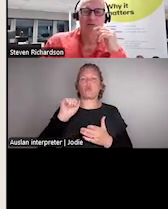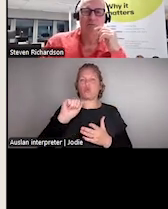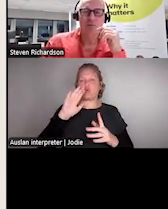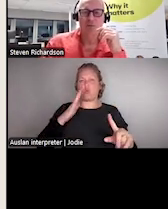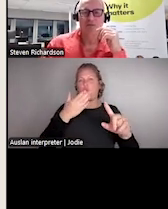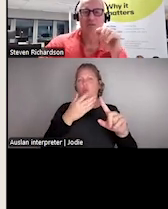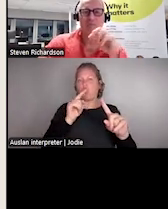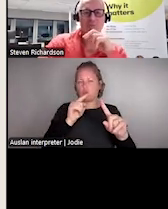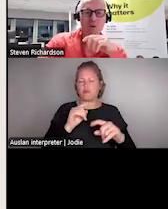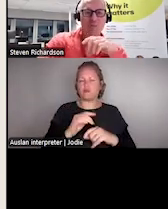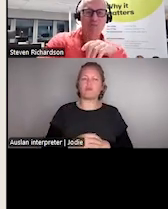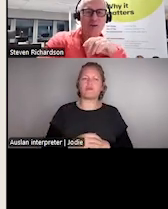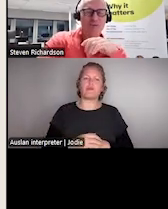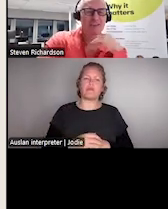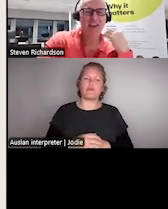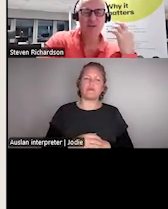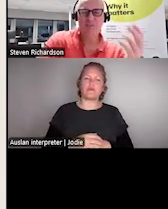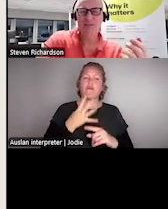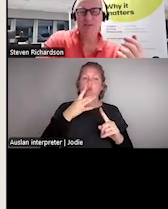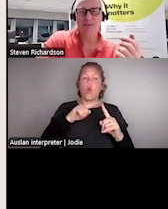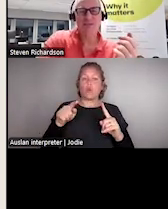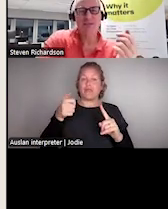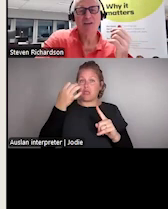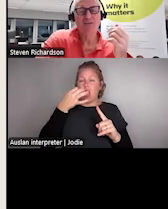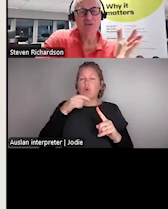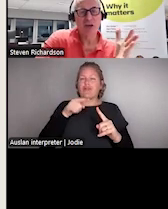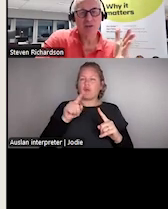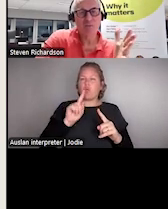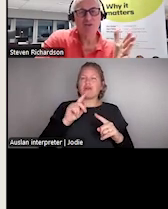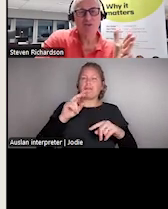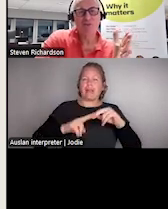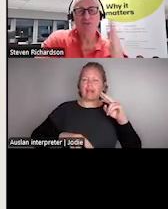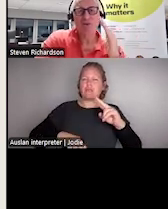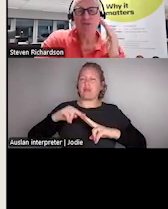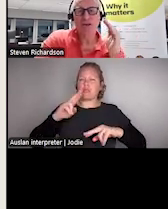The building up steam moment, really that is hourly updates. Challenge matches to